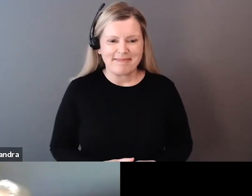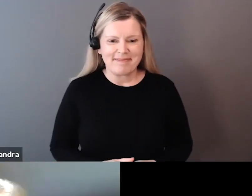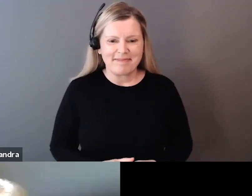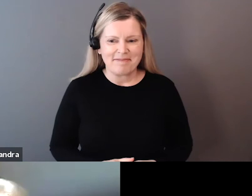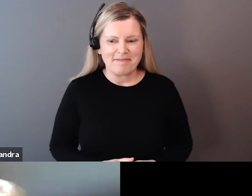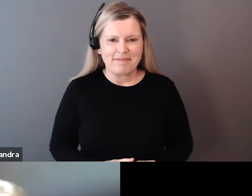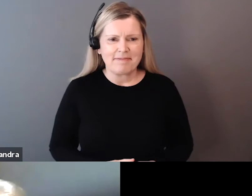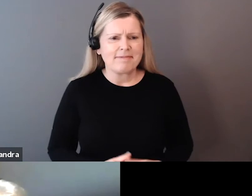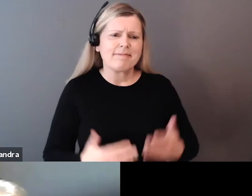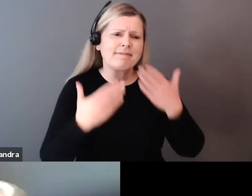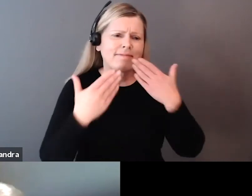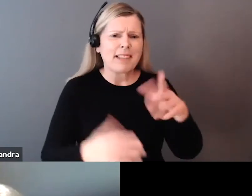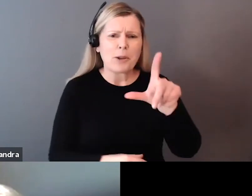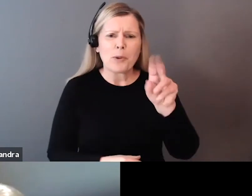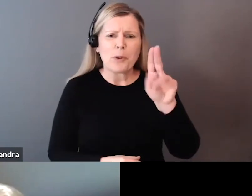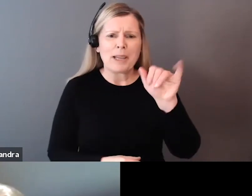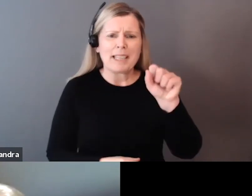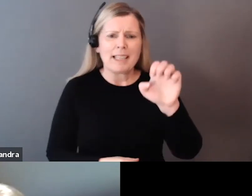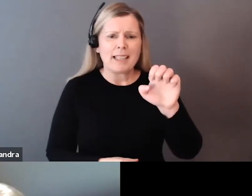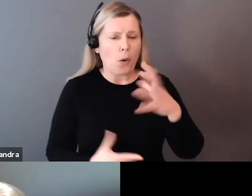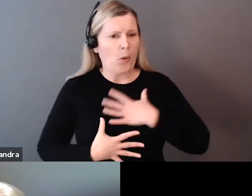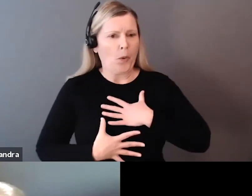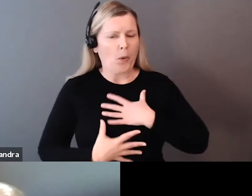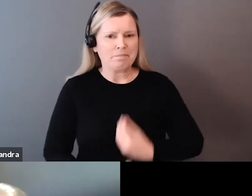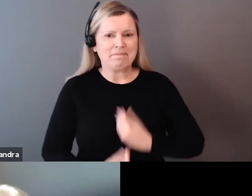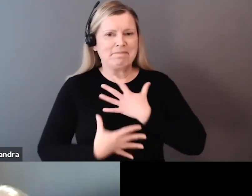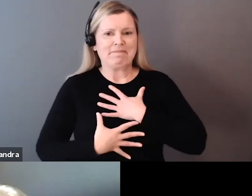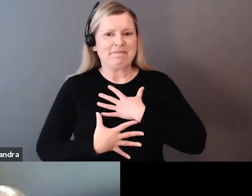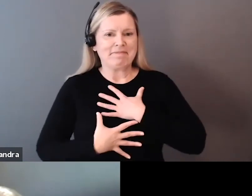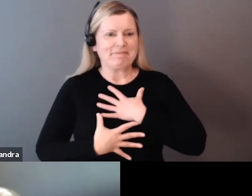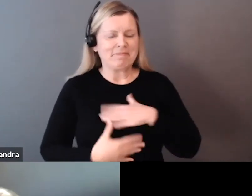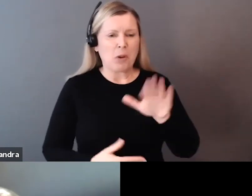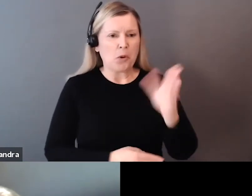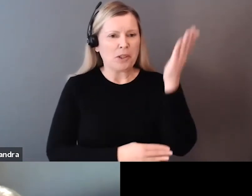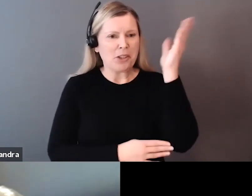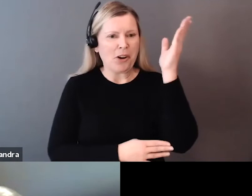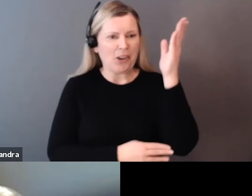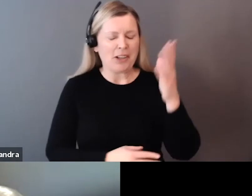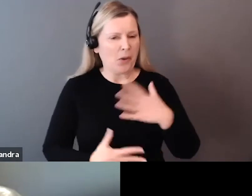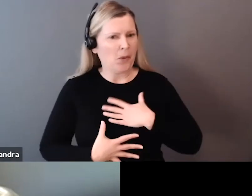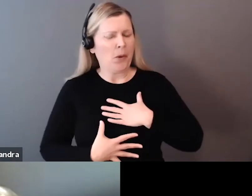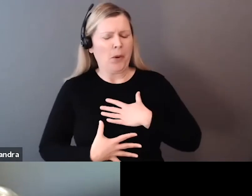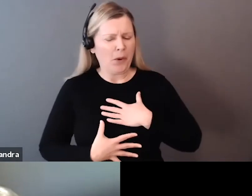Thank you so much, Louise. I'm inspired by your talk, I feel like you have so much to share